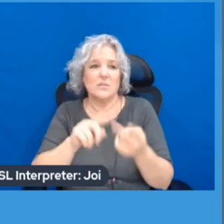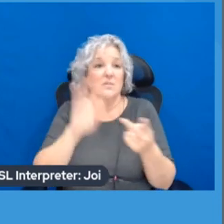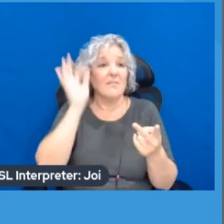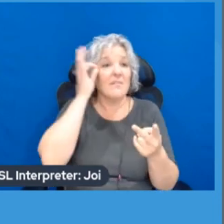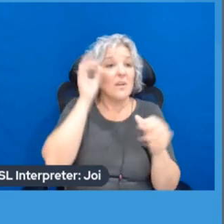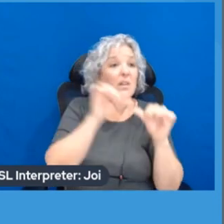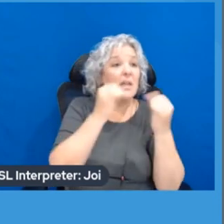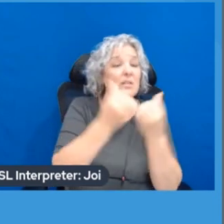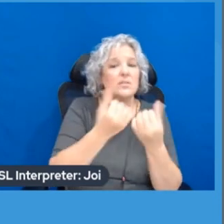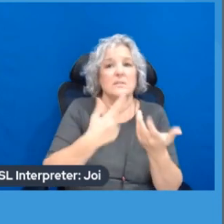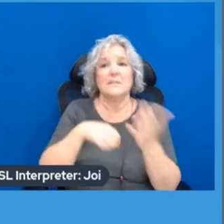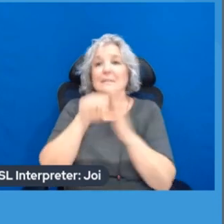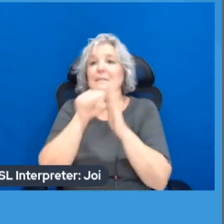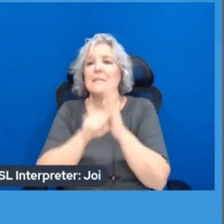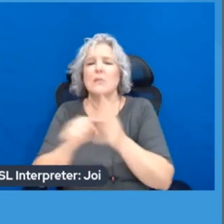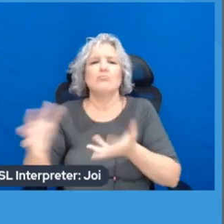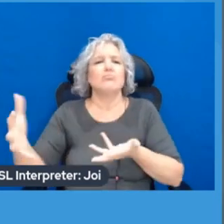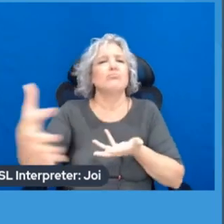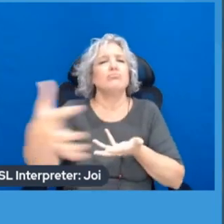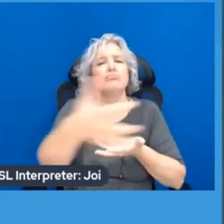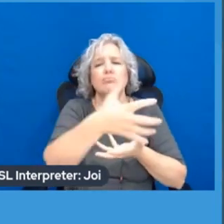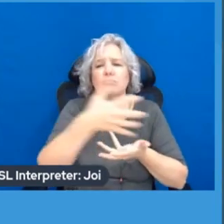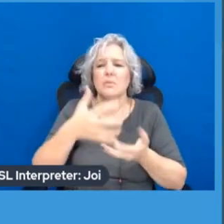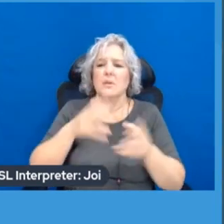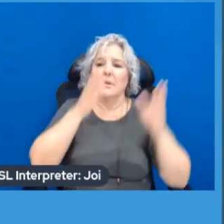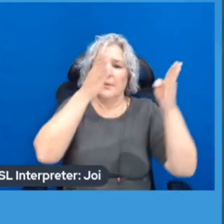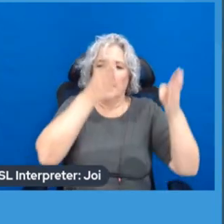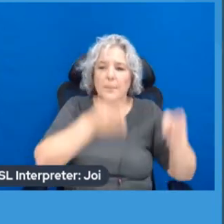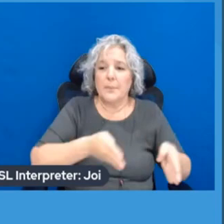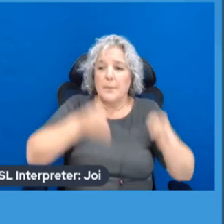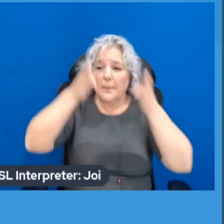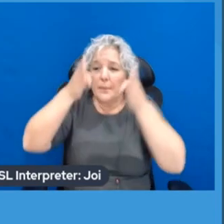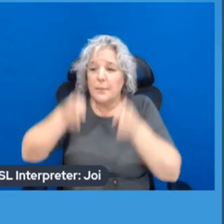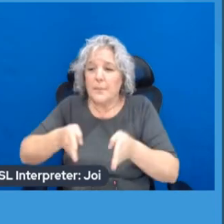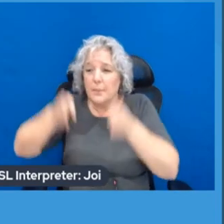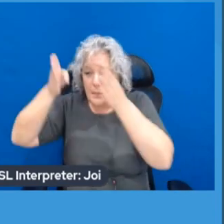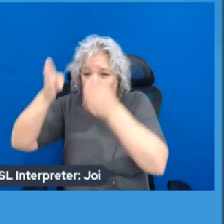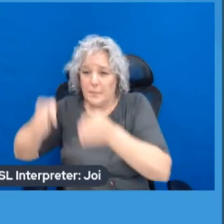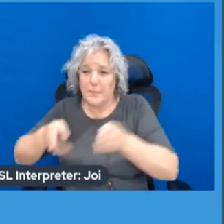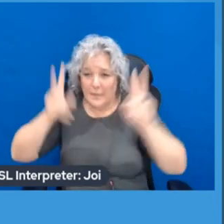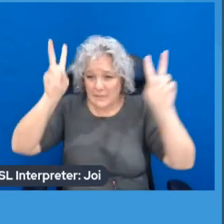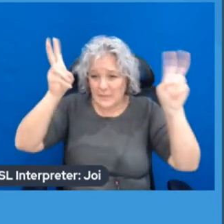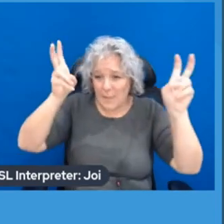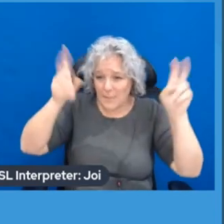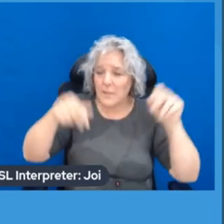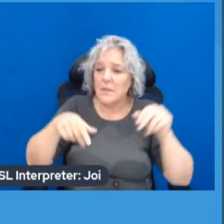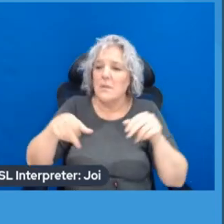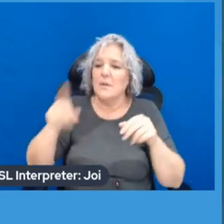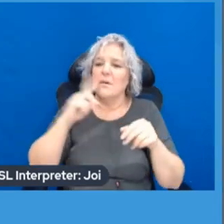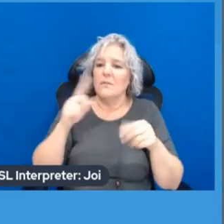and create a topical sections on COVID-19 and remote service delivery and distance learning to our website.